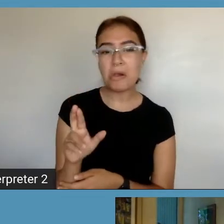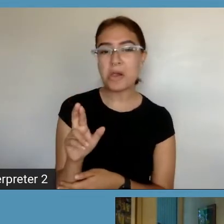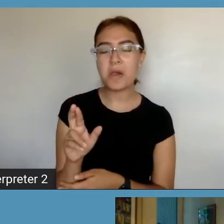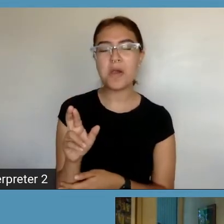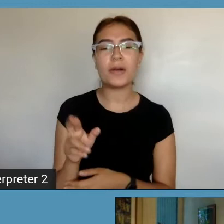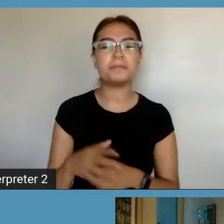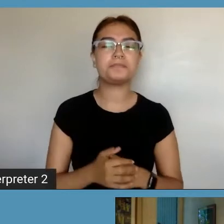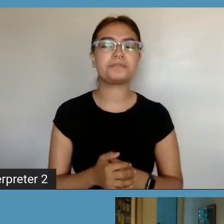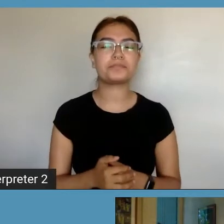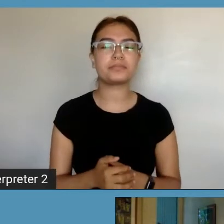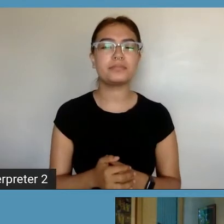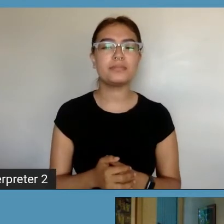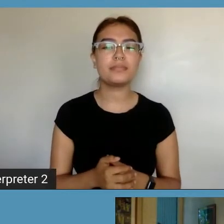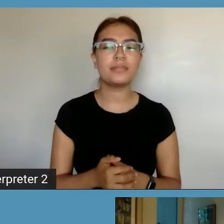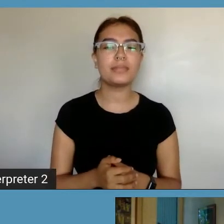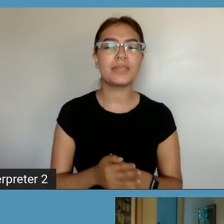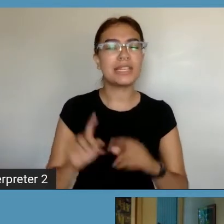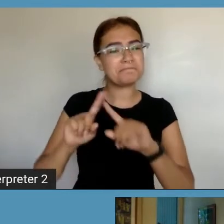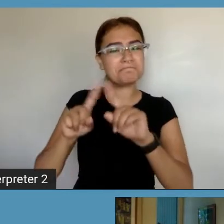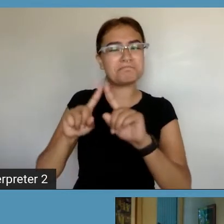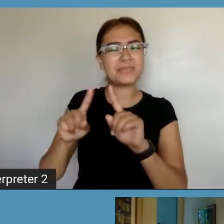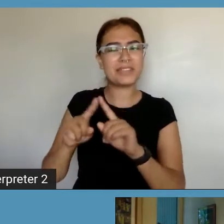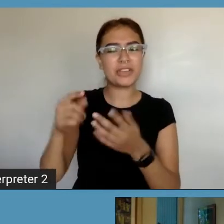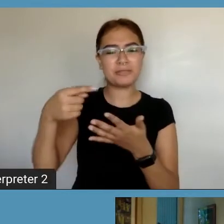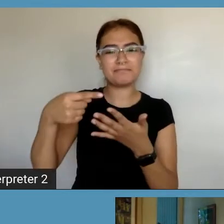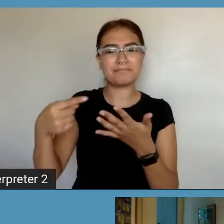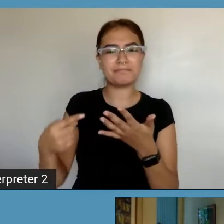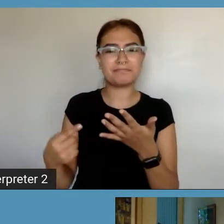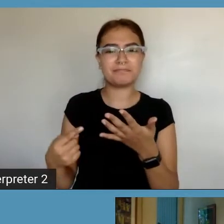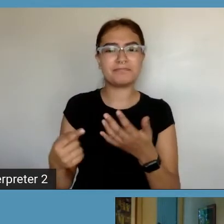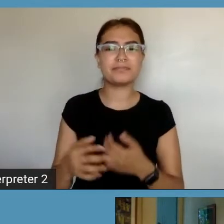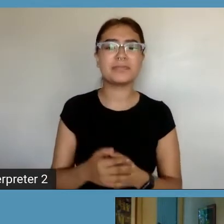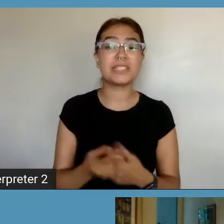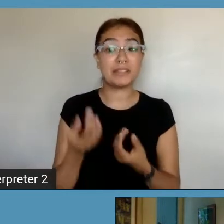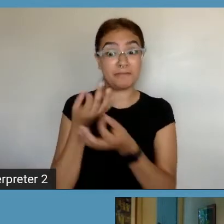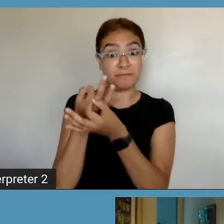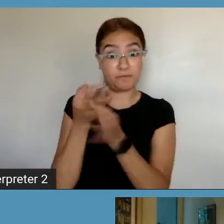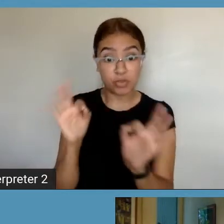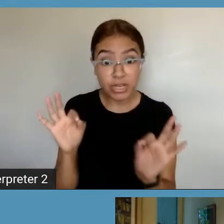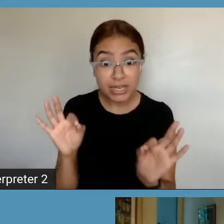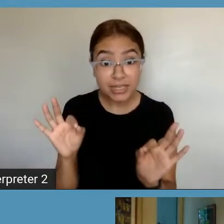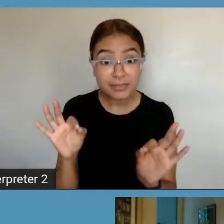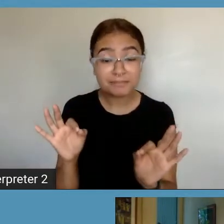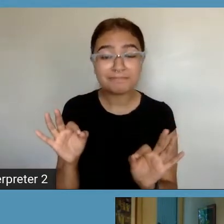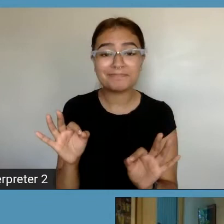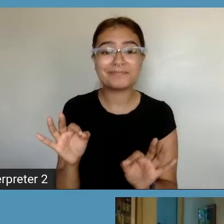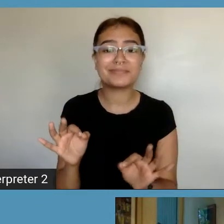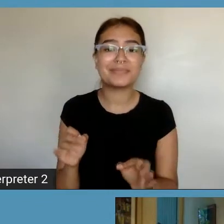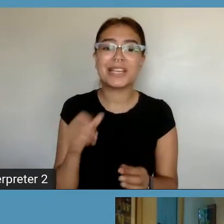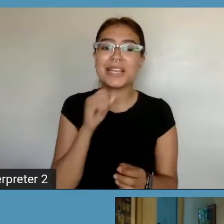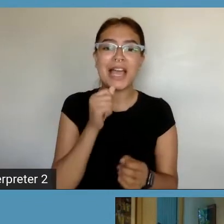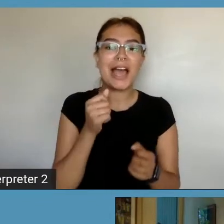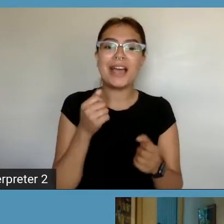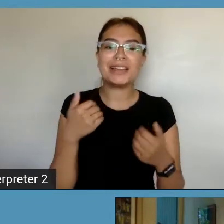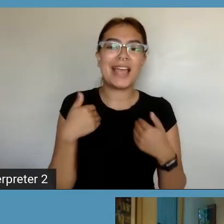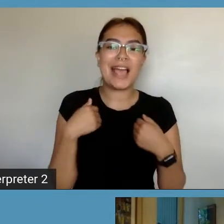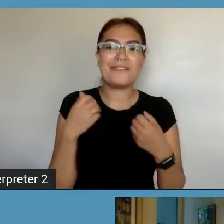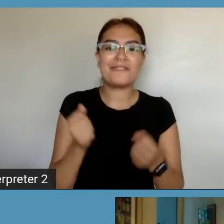Mercato, they are free you don't get the bells and whistles but many of these sites are built on